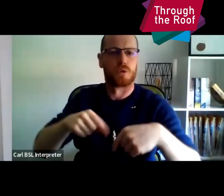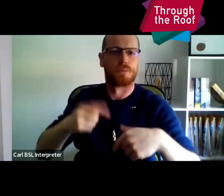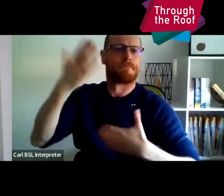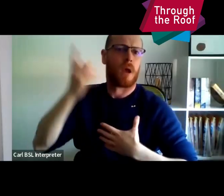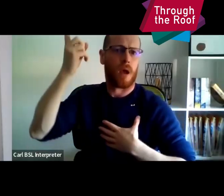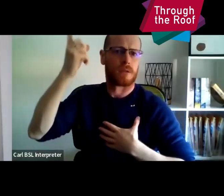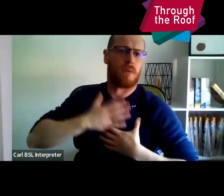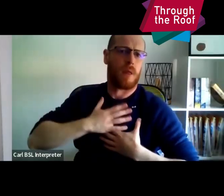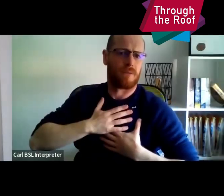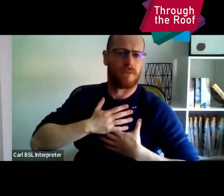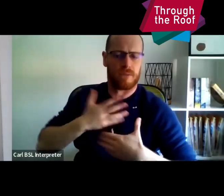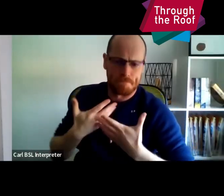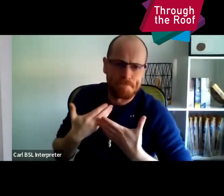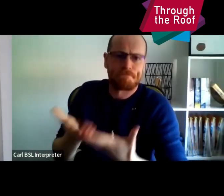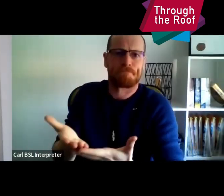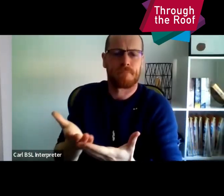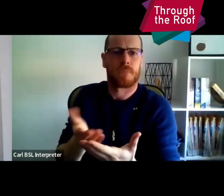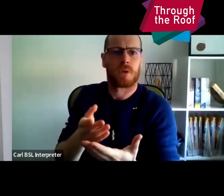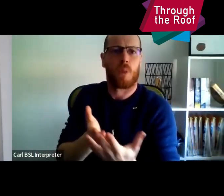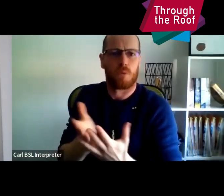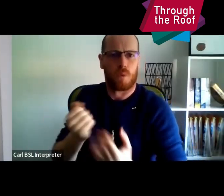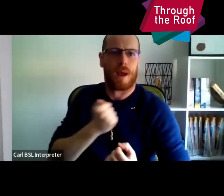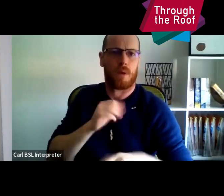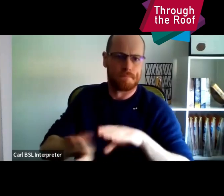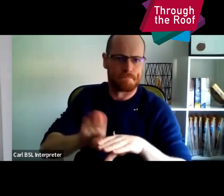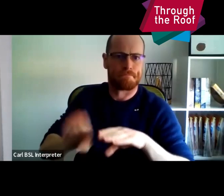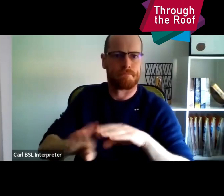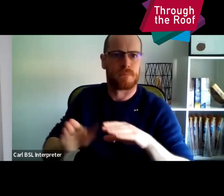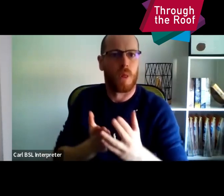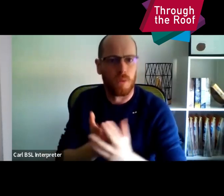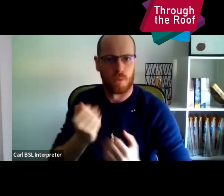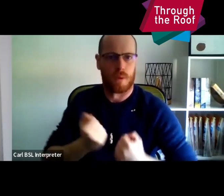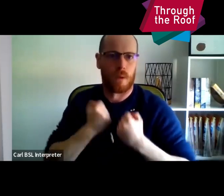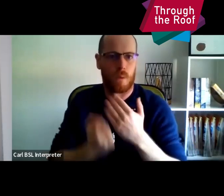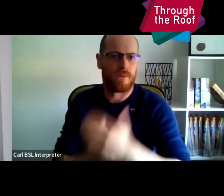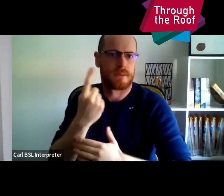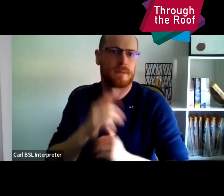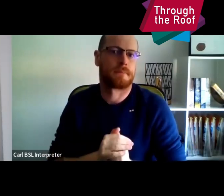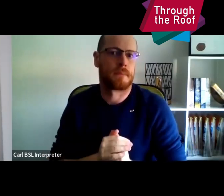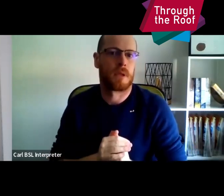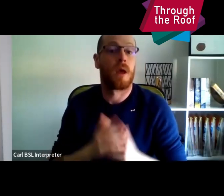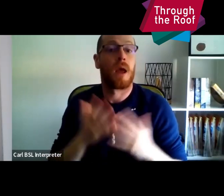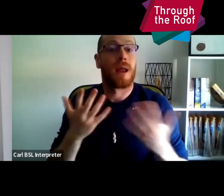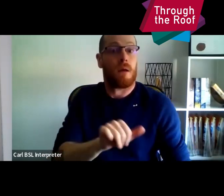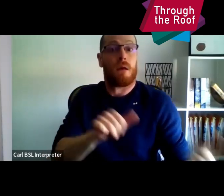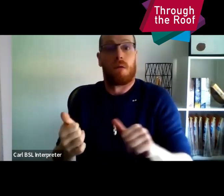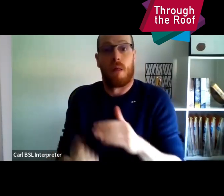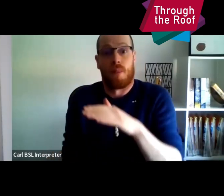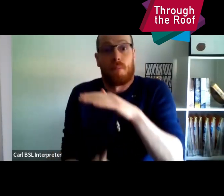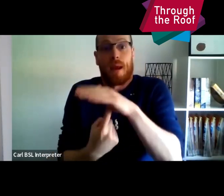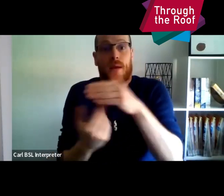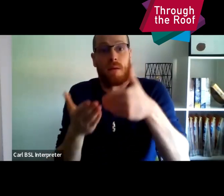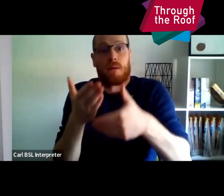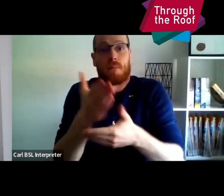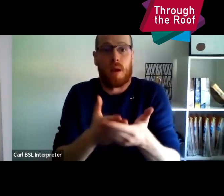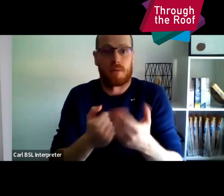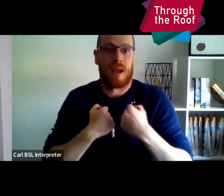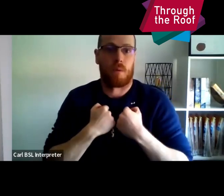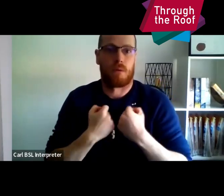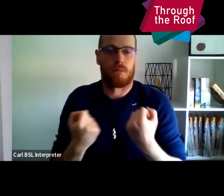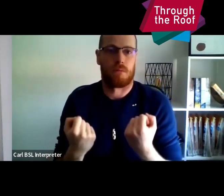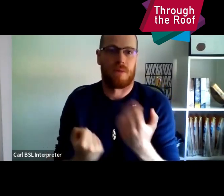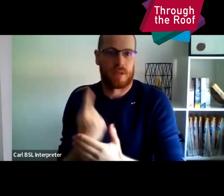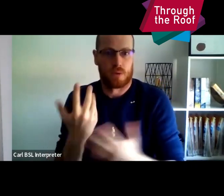So, now moving on to the main section of our event and I've been delighted that we've been